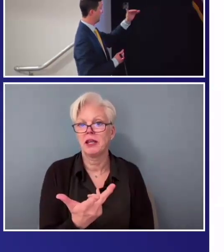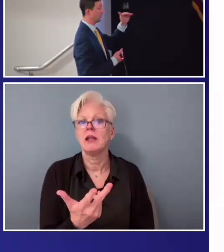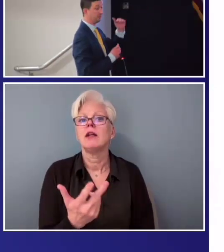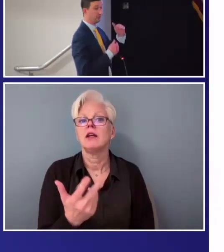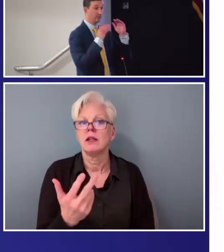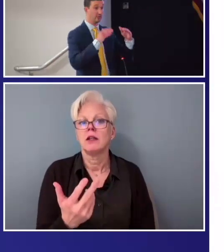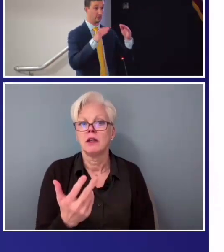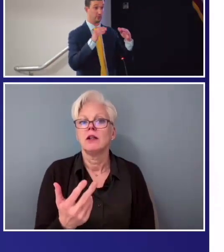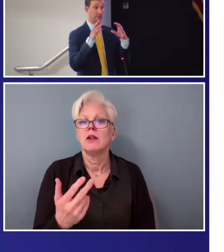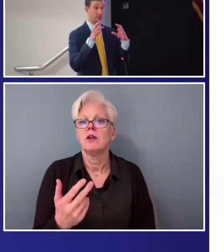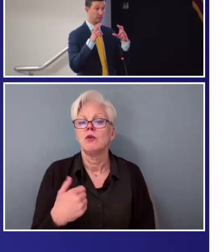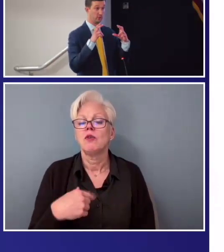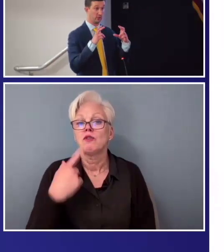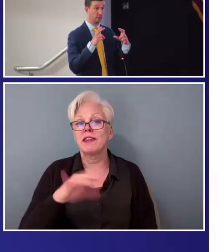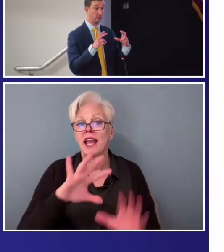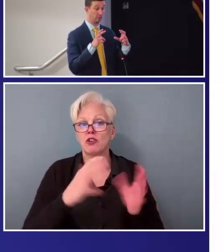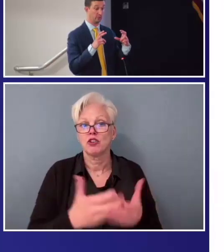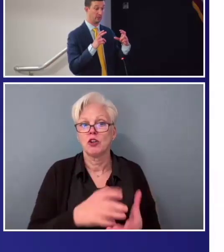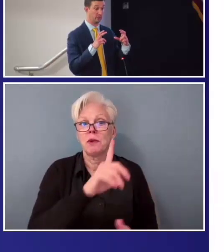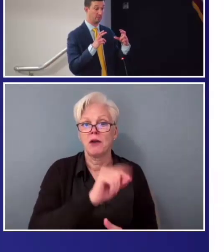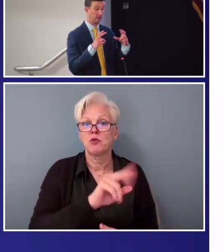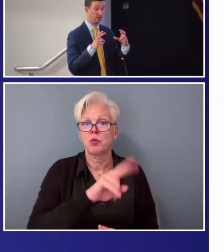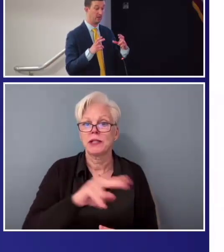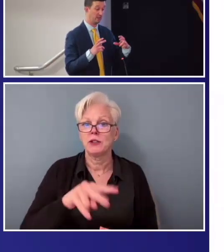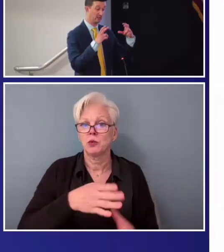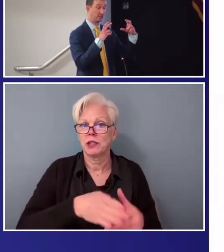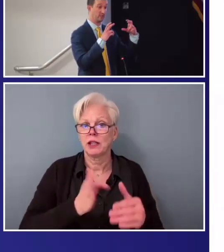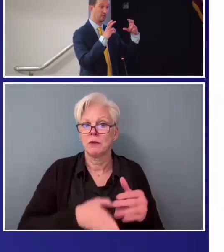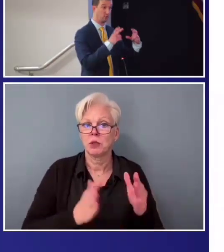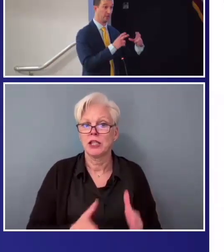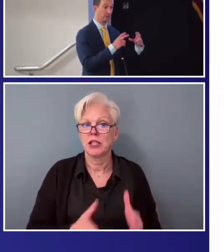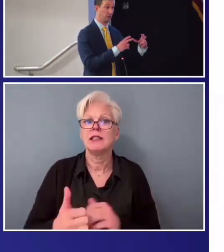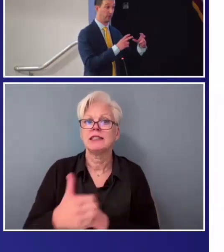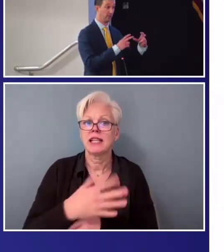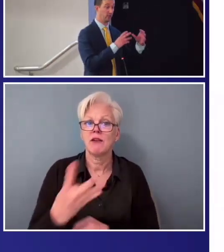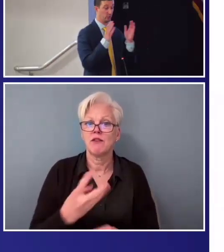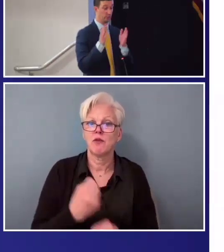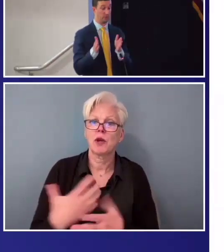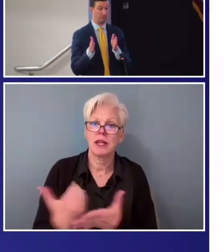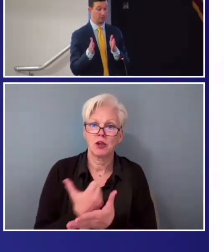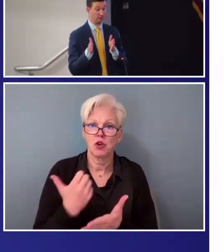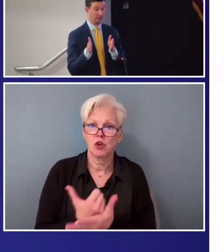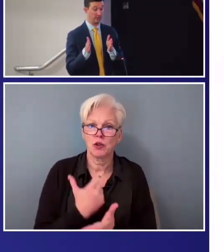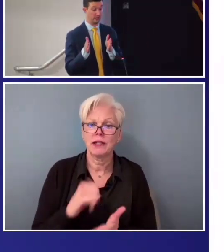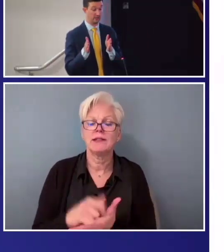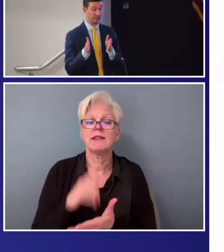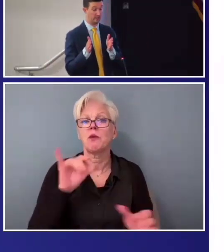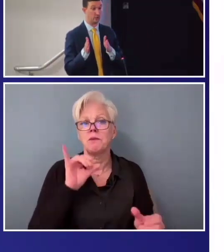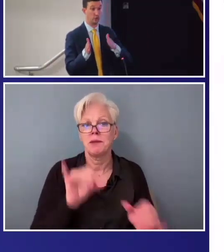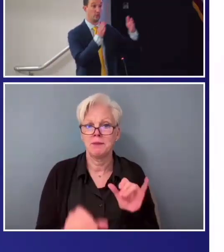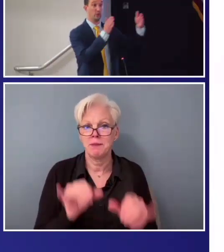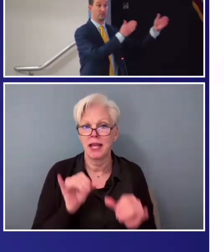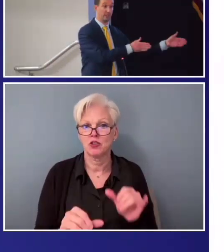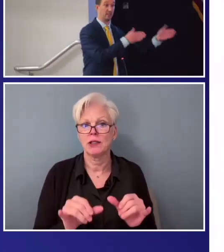for the -- for these group of 2022 completers, send us the four-year earnings, which would be measured in 2026.